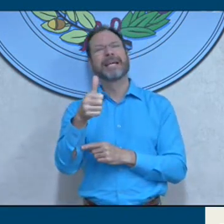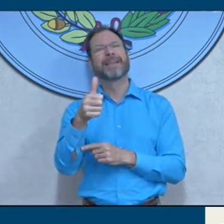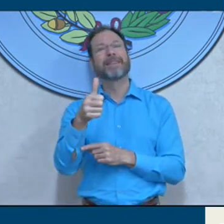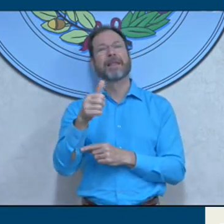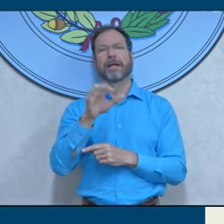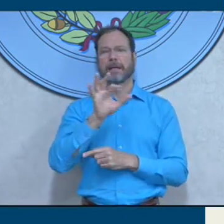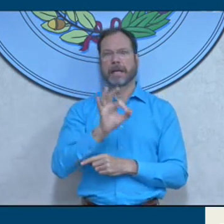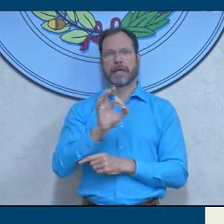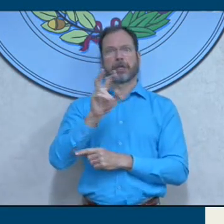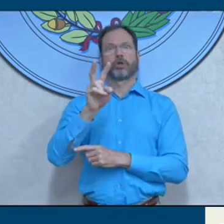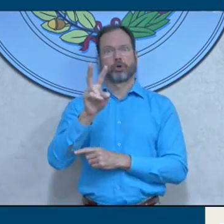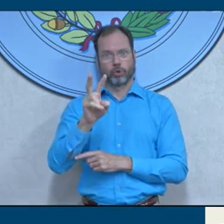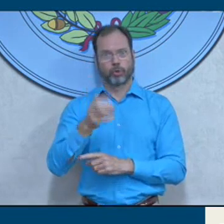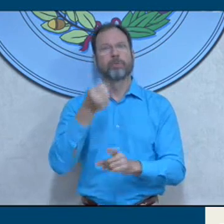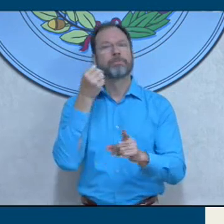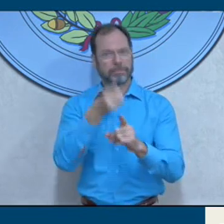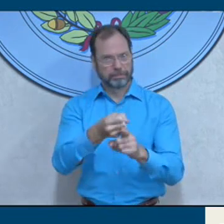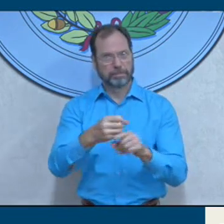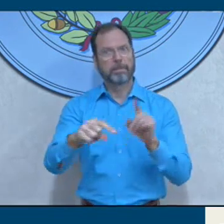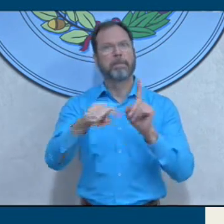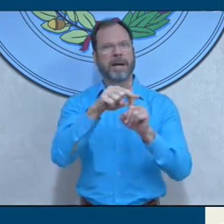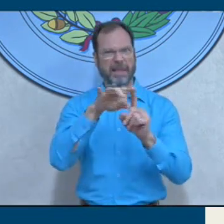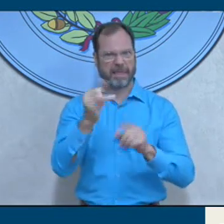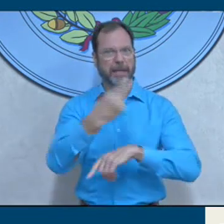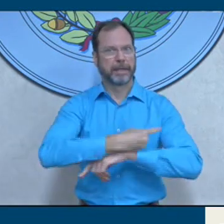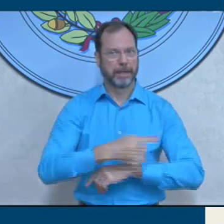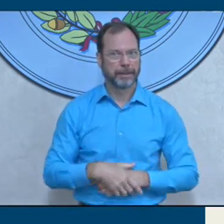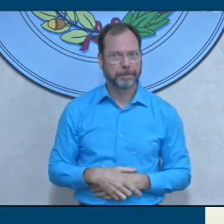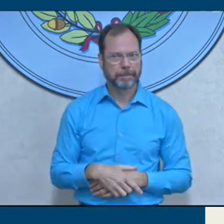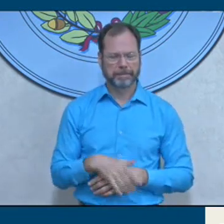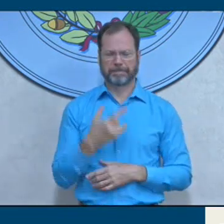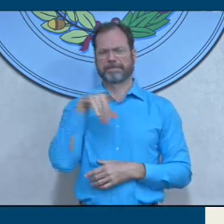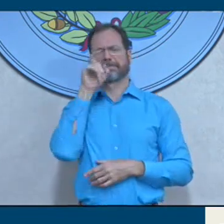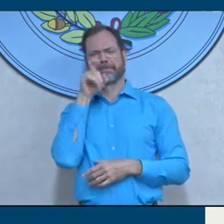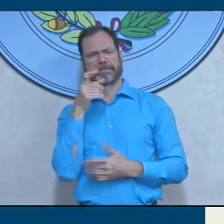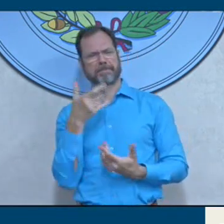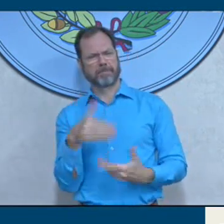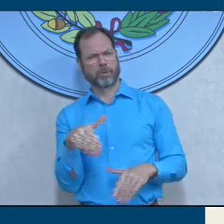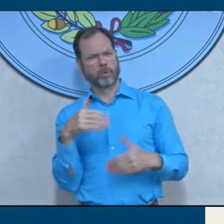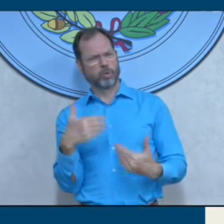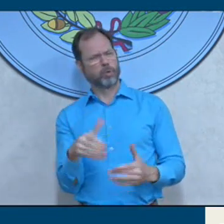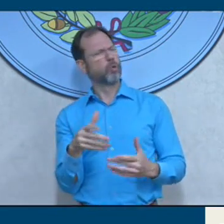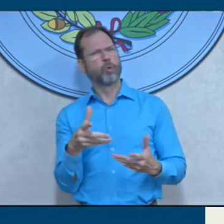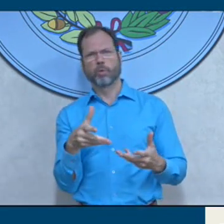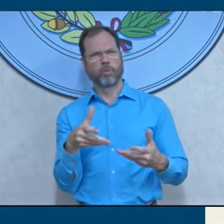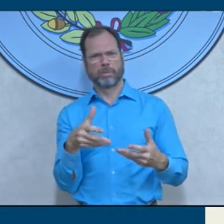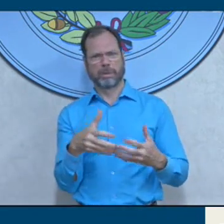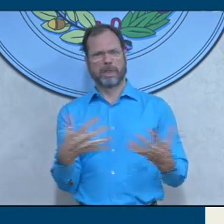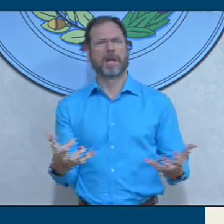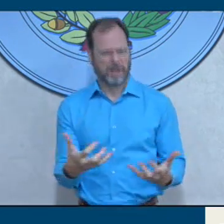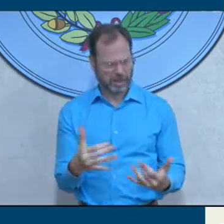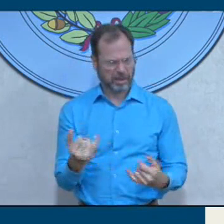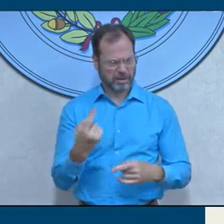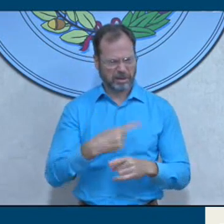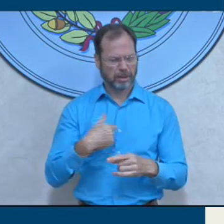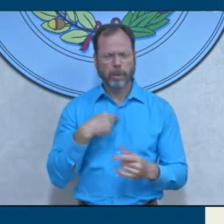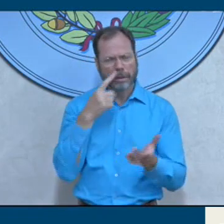TESTING POSITIVE EACH AND EVERY DAY. ON JUNE, THE 10TH. THERE WERE 92 WHO TESTED